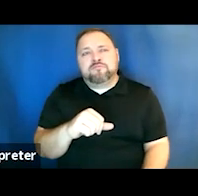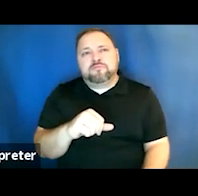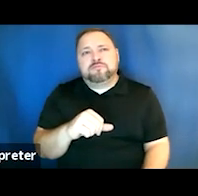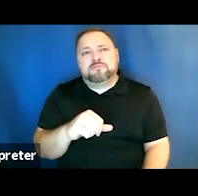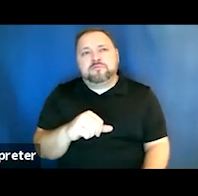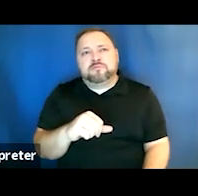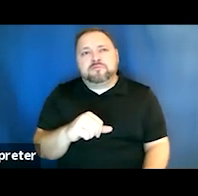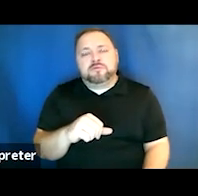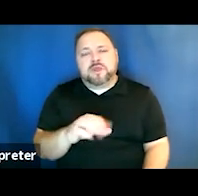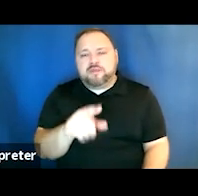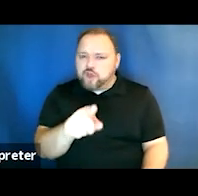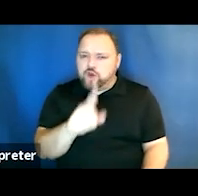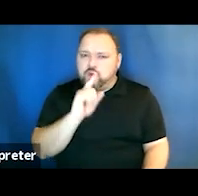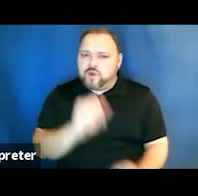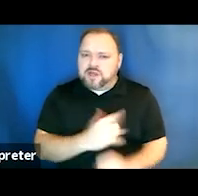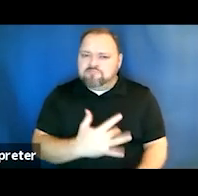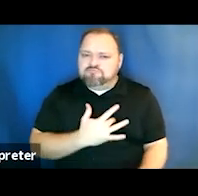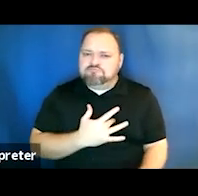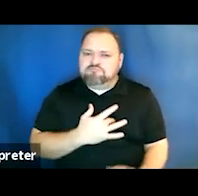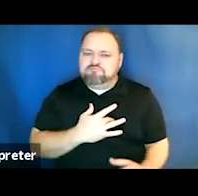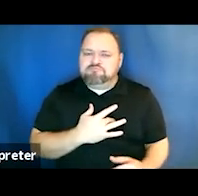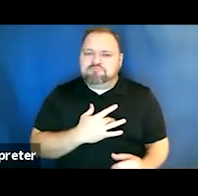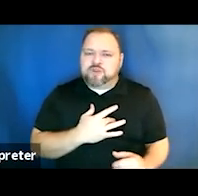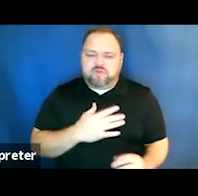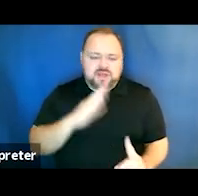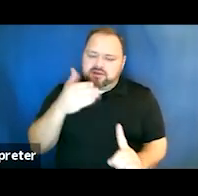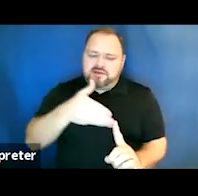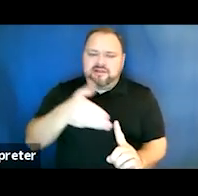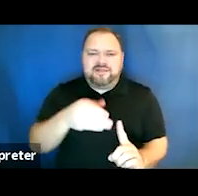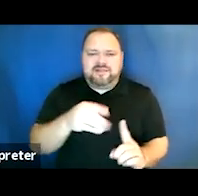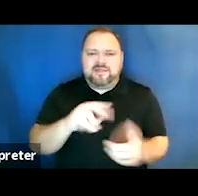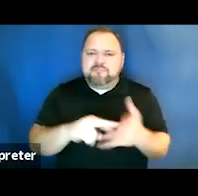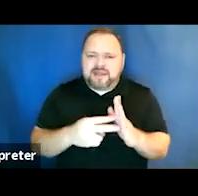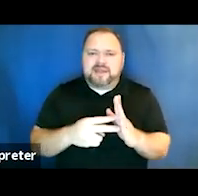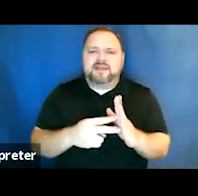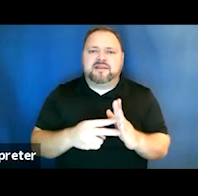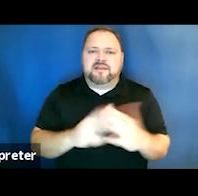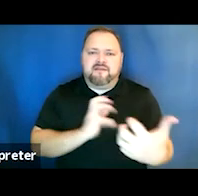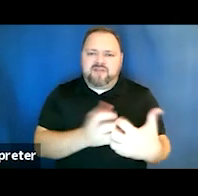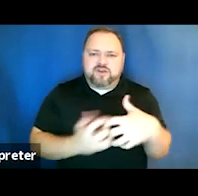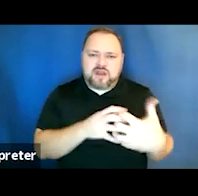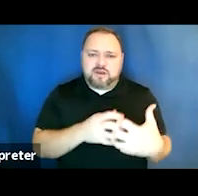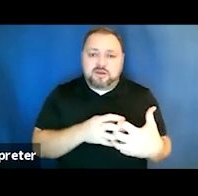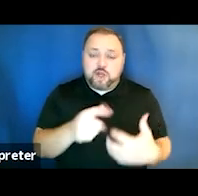you are touching hard, on intersectional identity. You do have a disability, but you're also a parent,